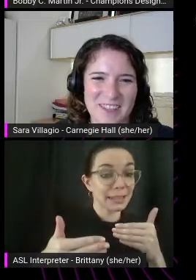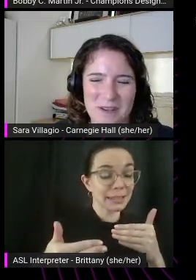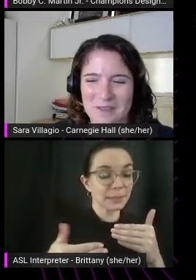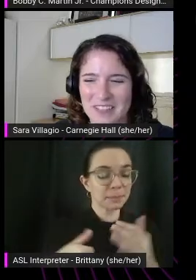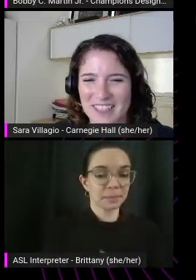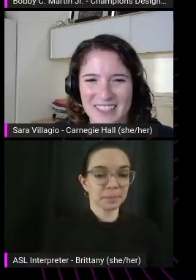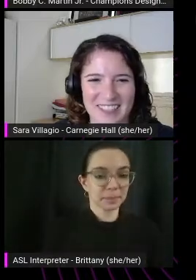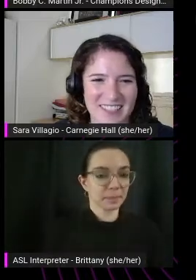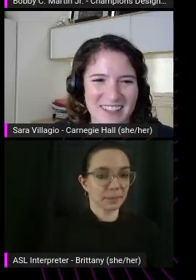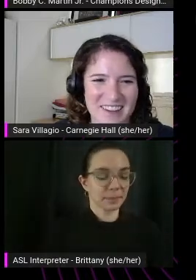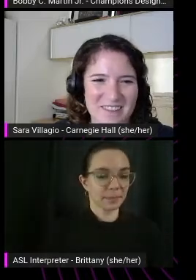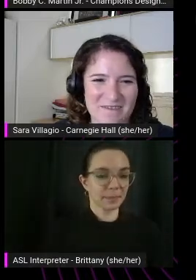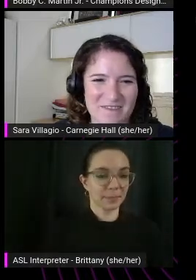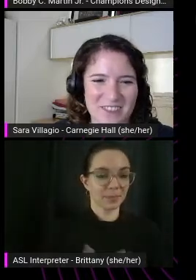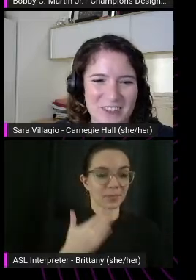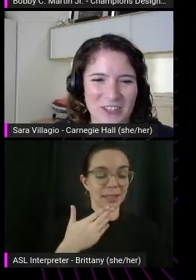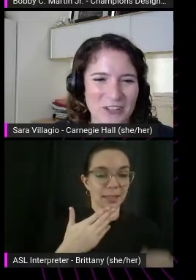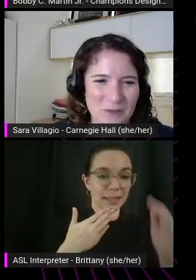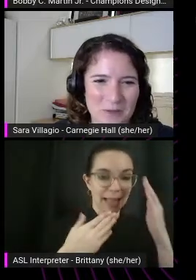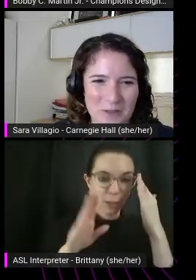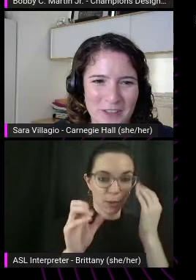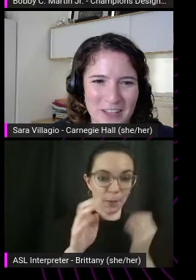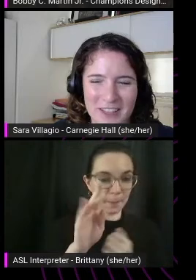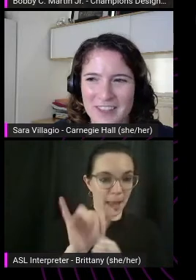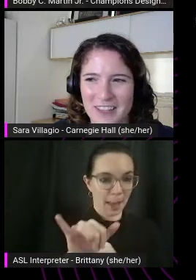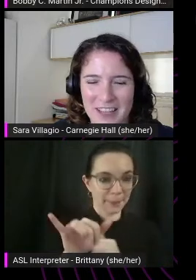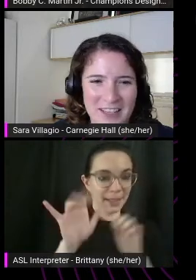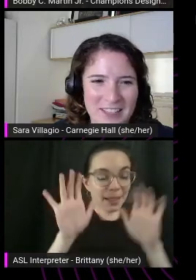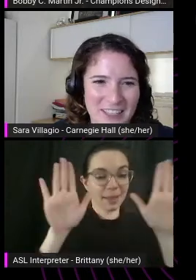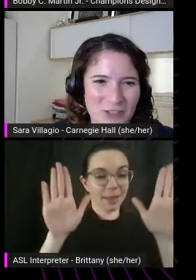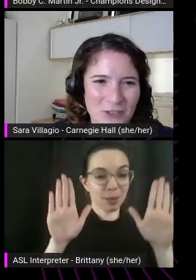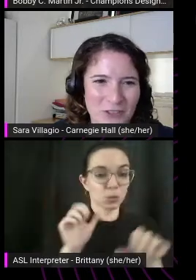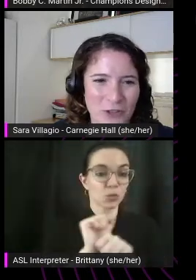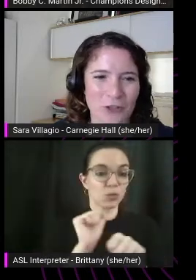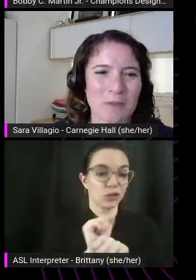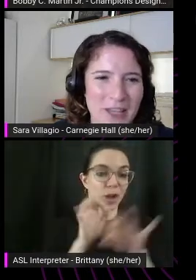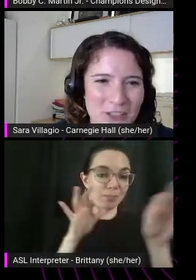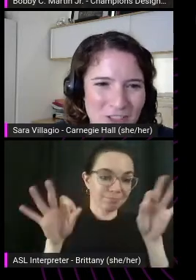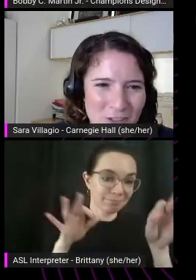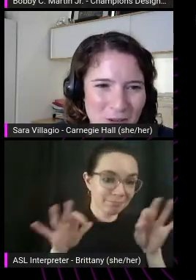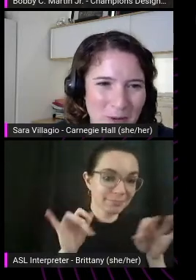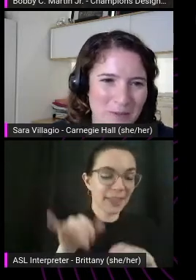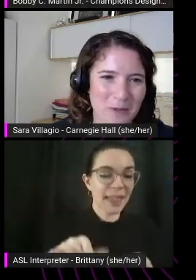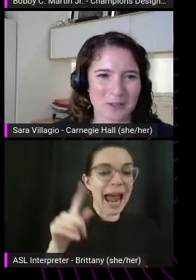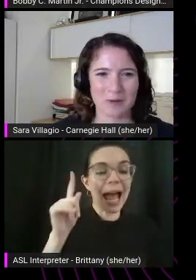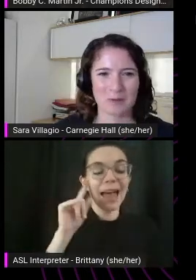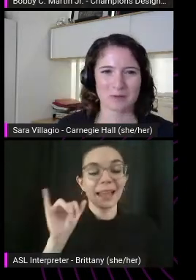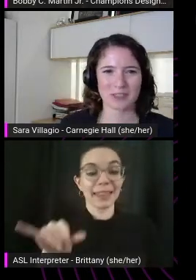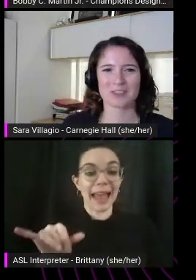Thanks Bobby. You did a great job of covering that. I think that added an extra 30 pages to our brand book probably.